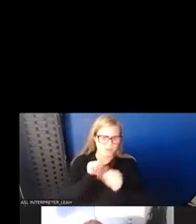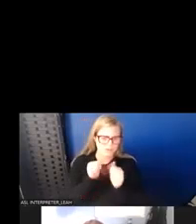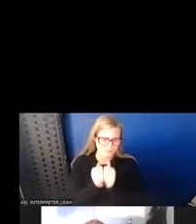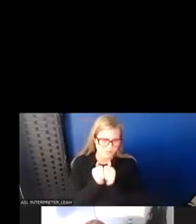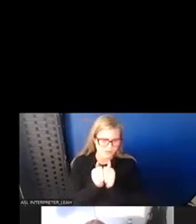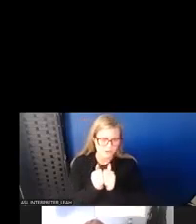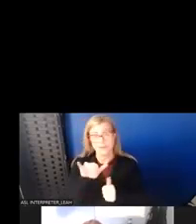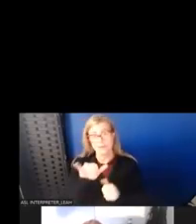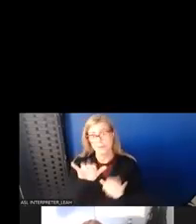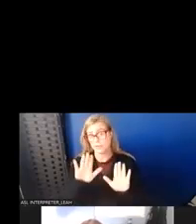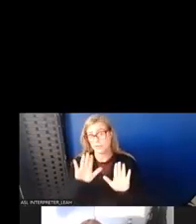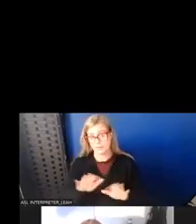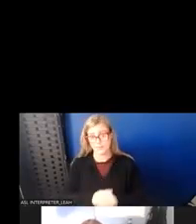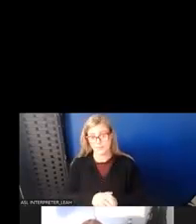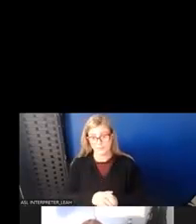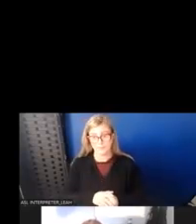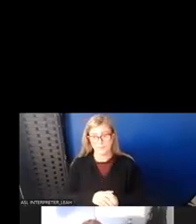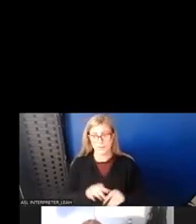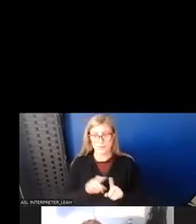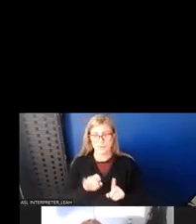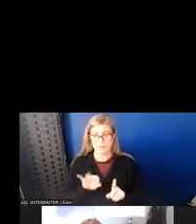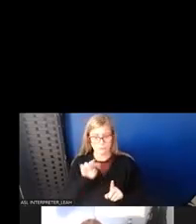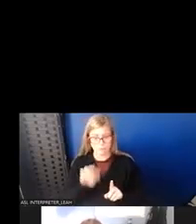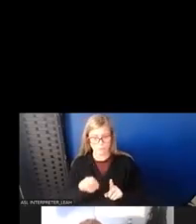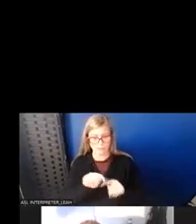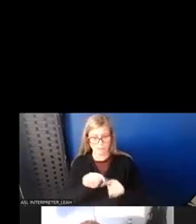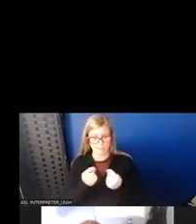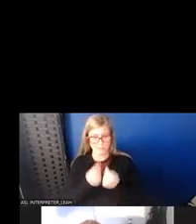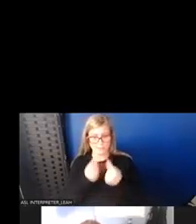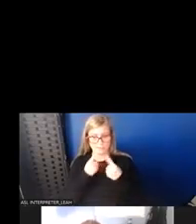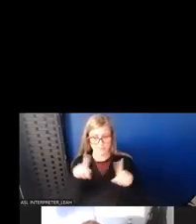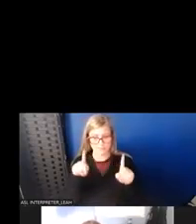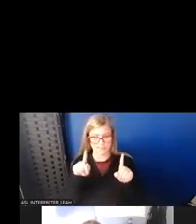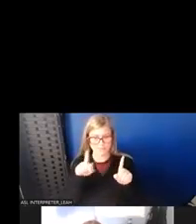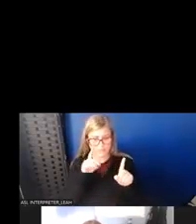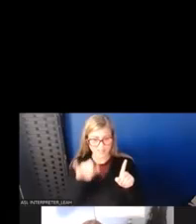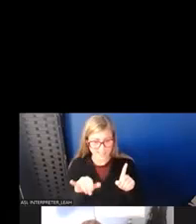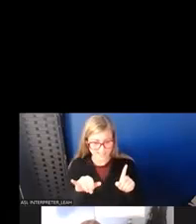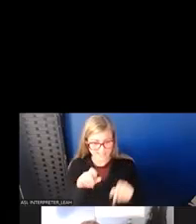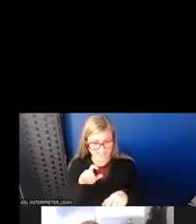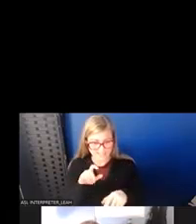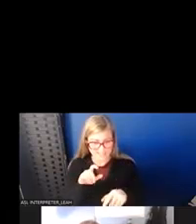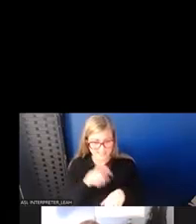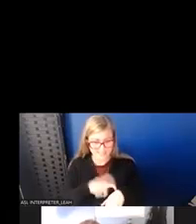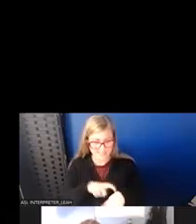Then when we look at the team effectiveness of this team, it's like they think their meetings are fun, they like being part of